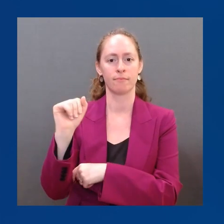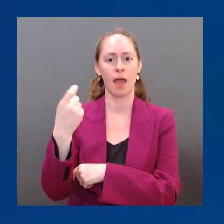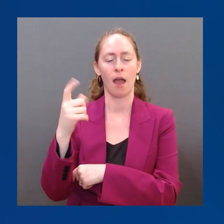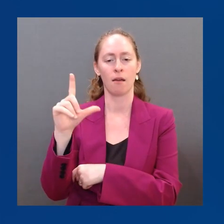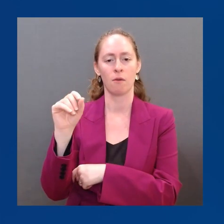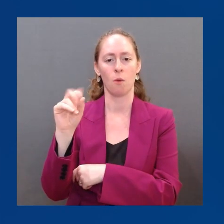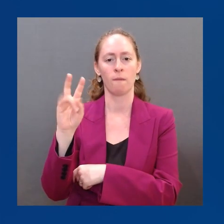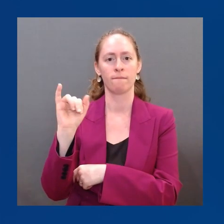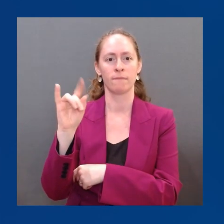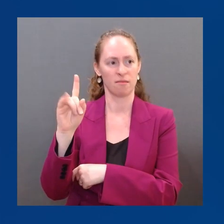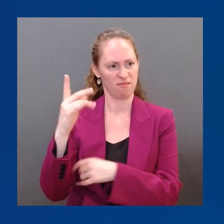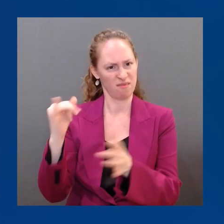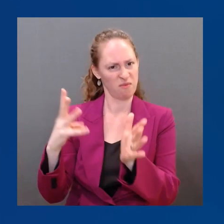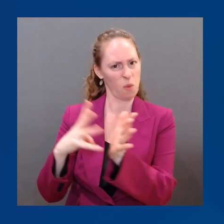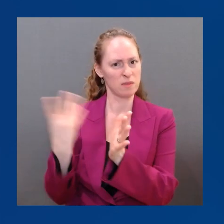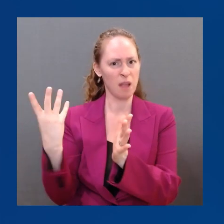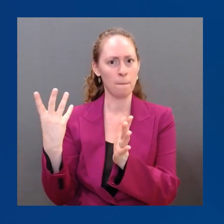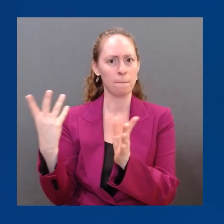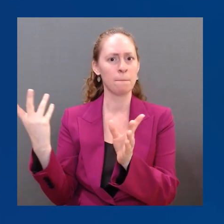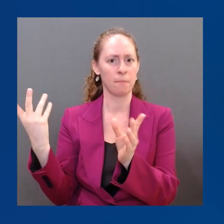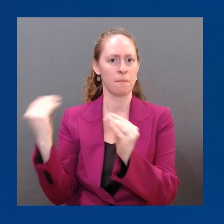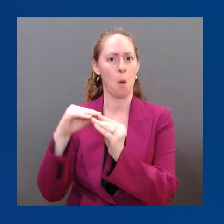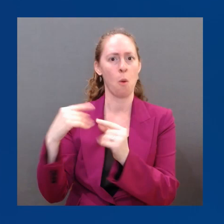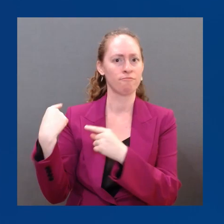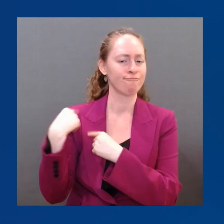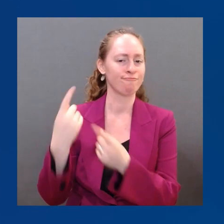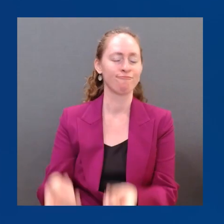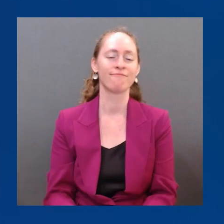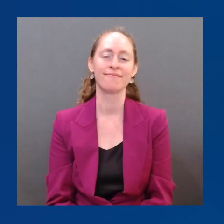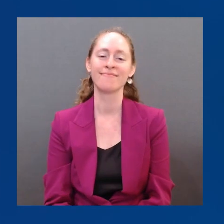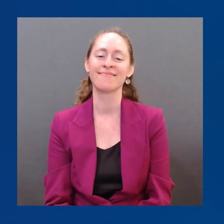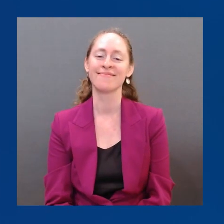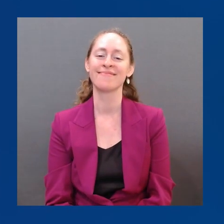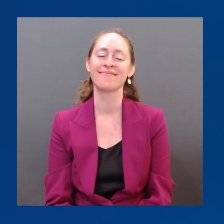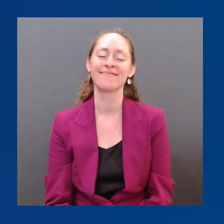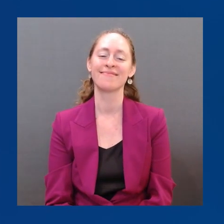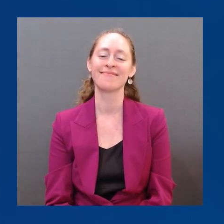are that about 20,000 prescriptions of Paxlovid are being given out every single day.